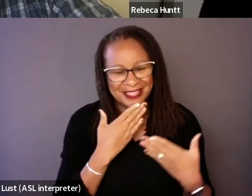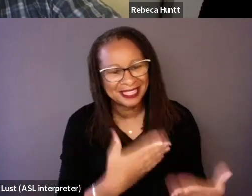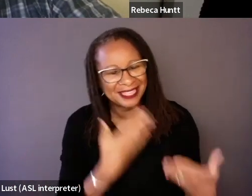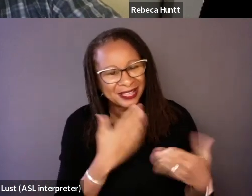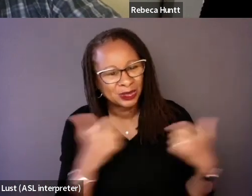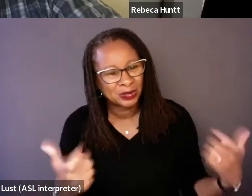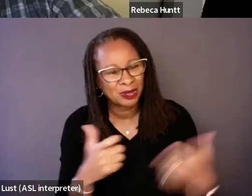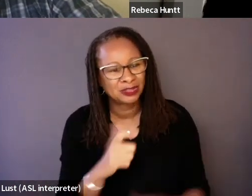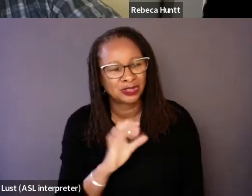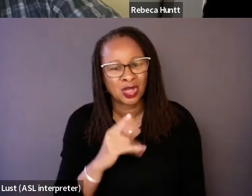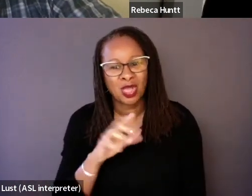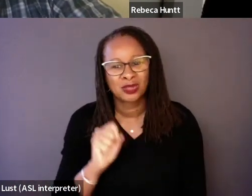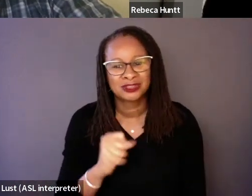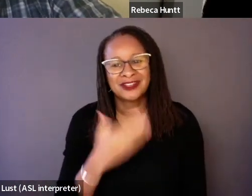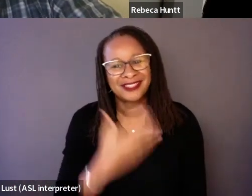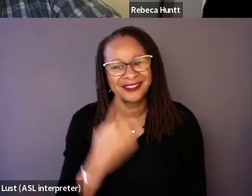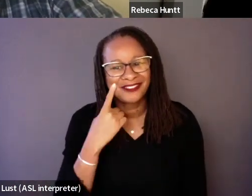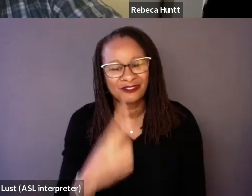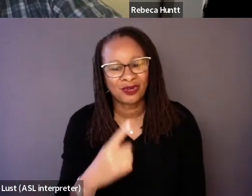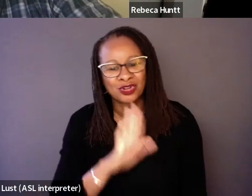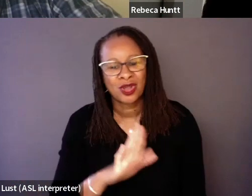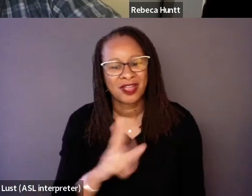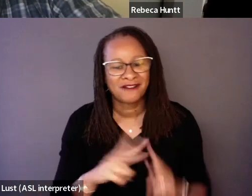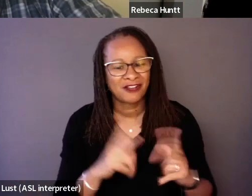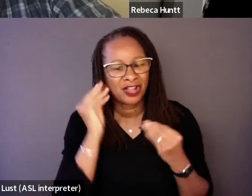Thank you so much. I appreciate you, Carlos.